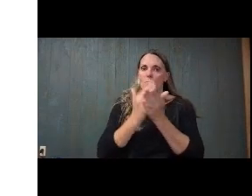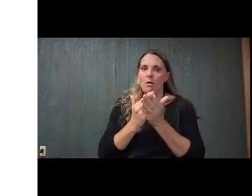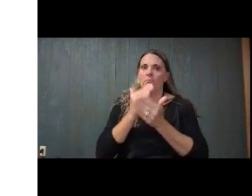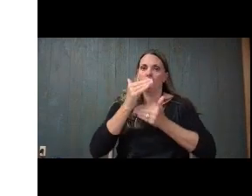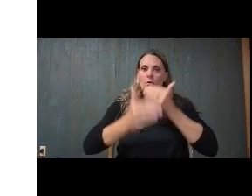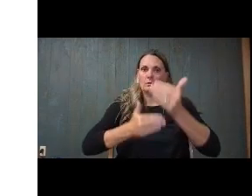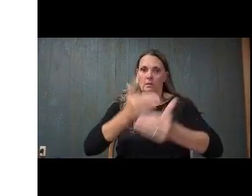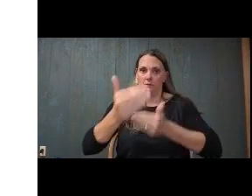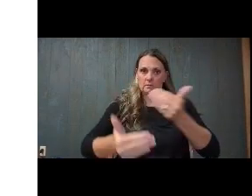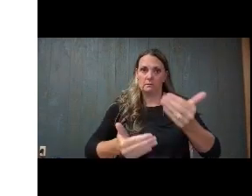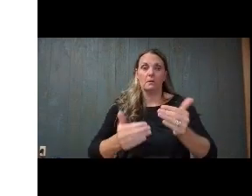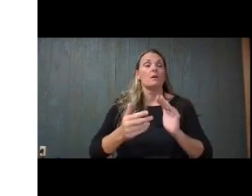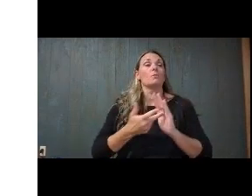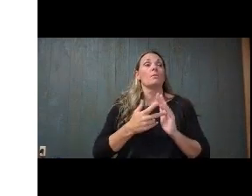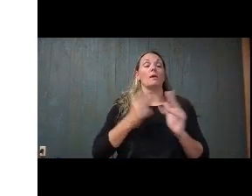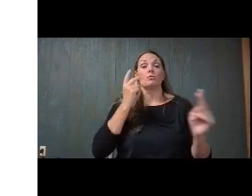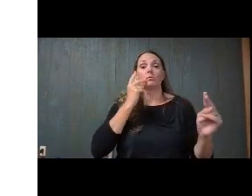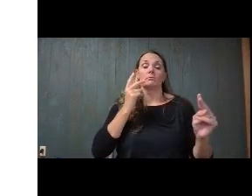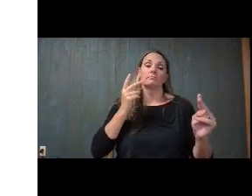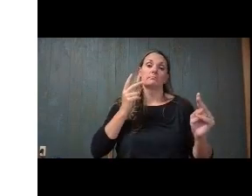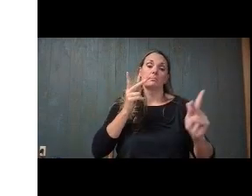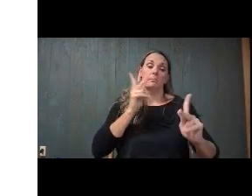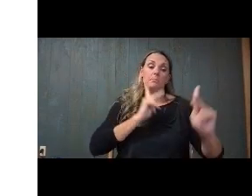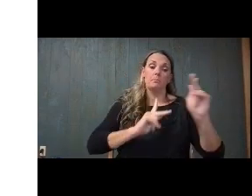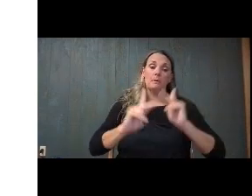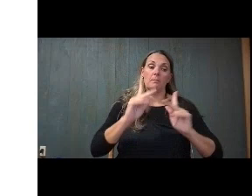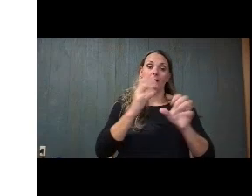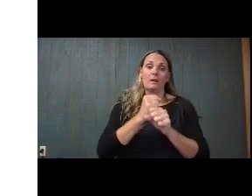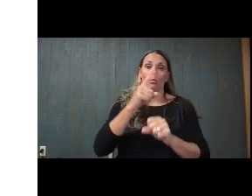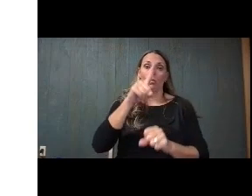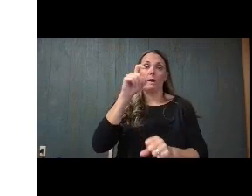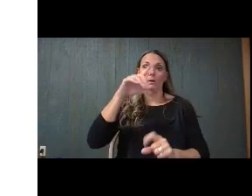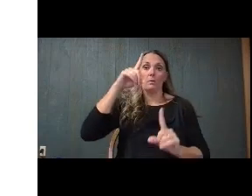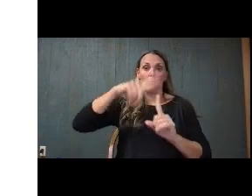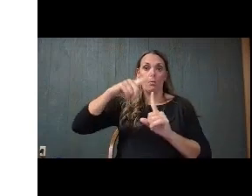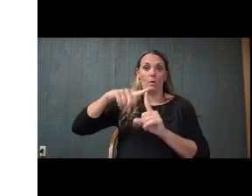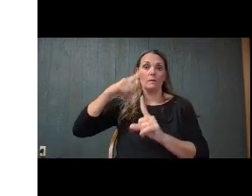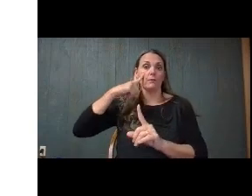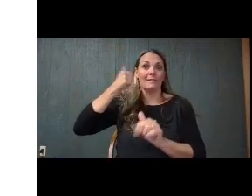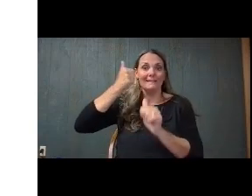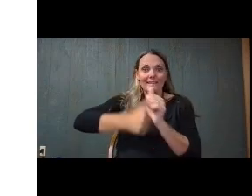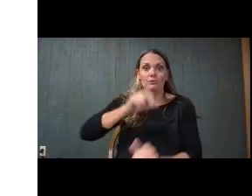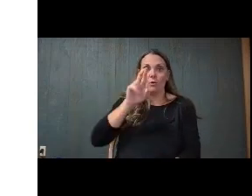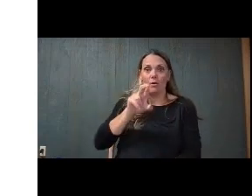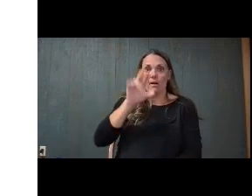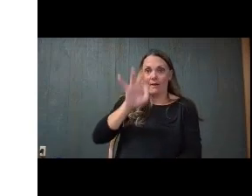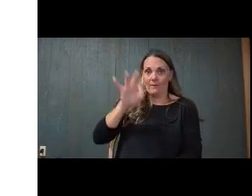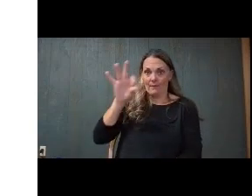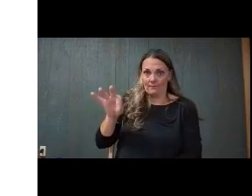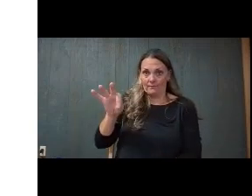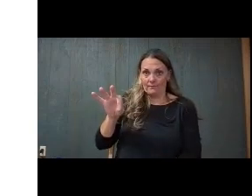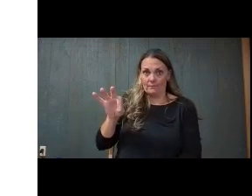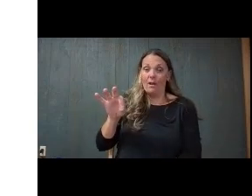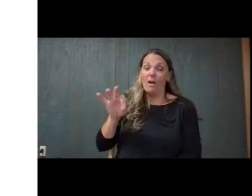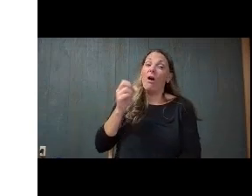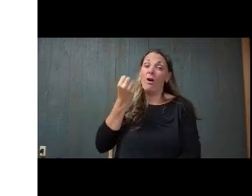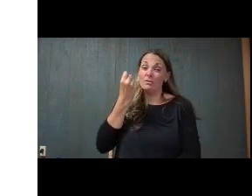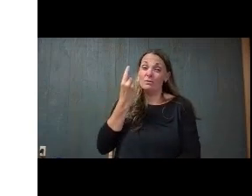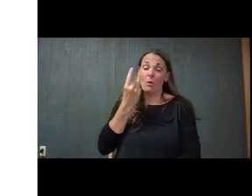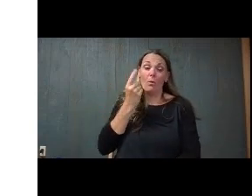where reviewers can award up to 100 points for each RF. There's also pass fail criteria that will be reviewed.